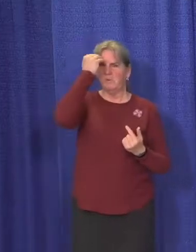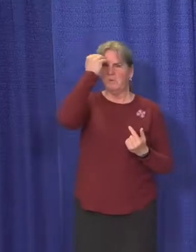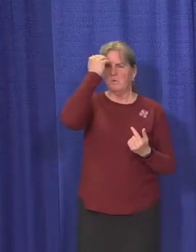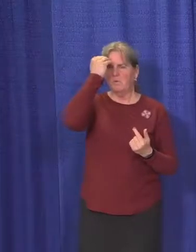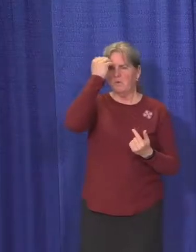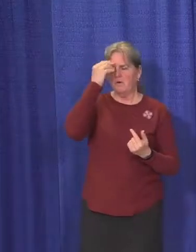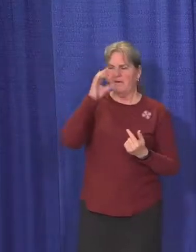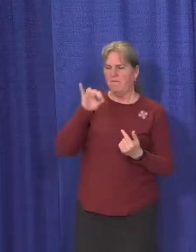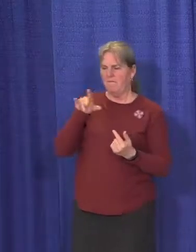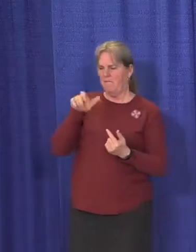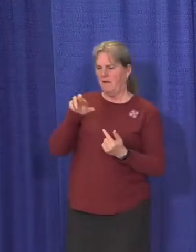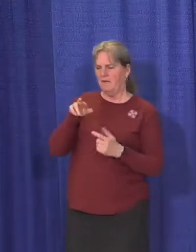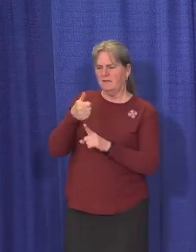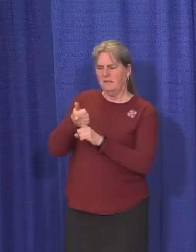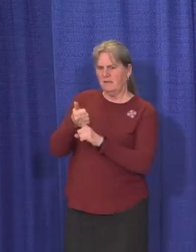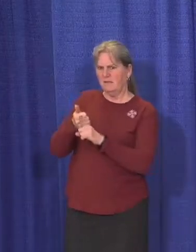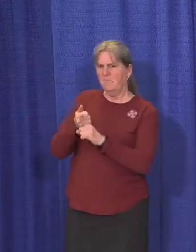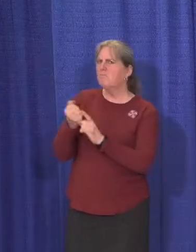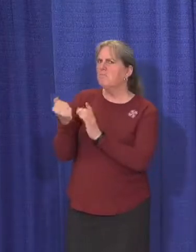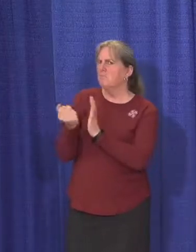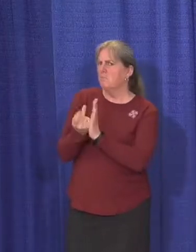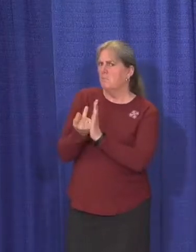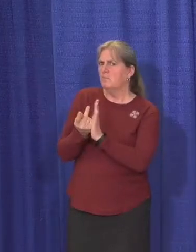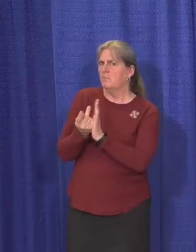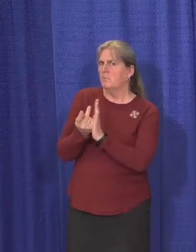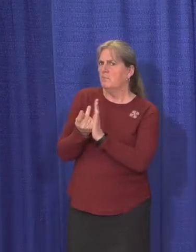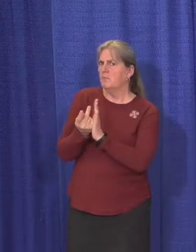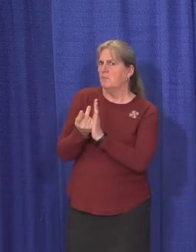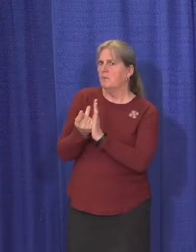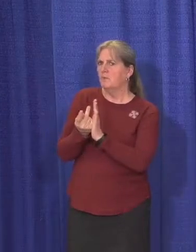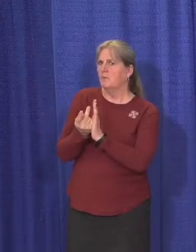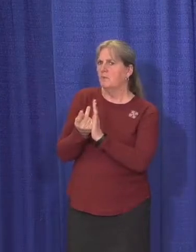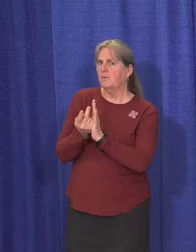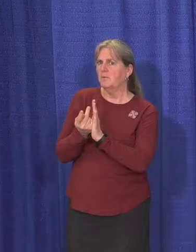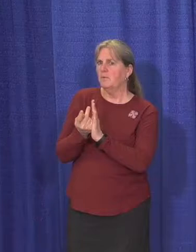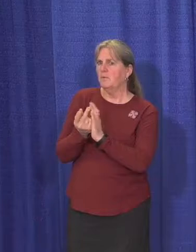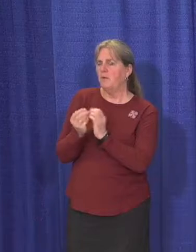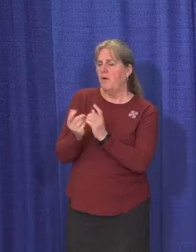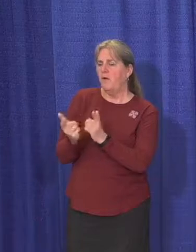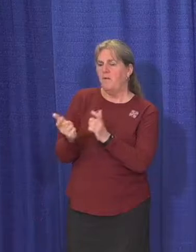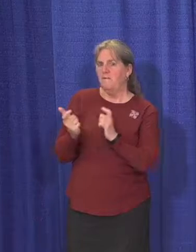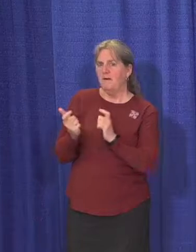of knowing Pfizer was going to